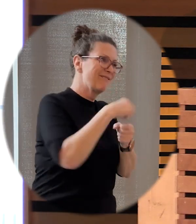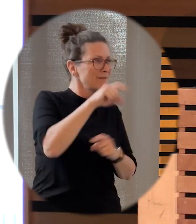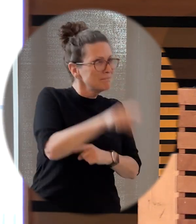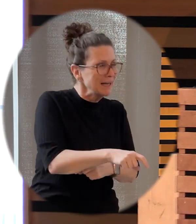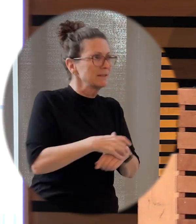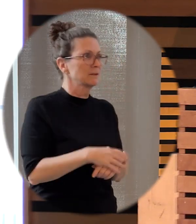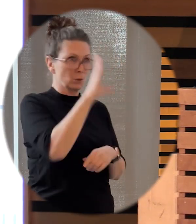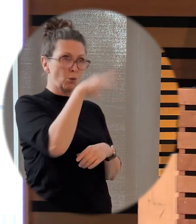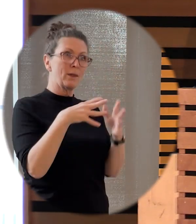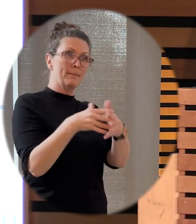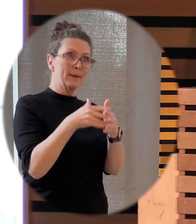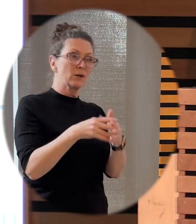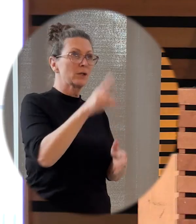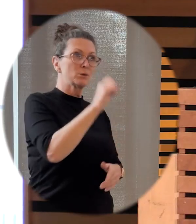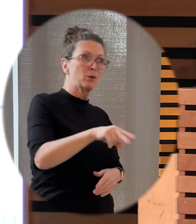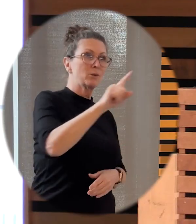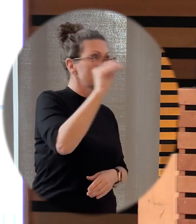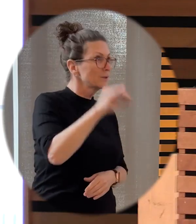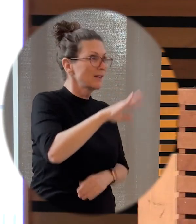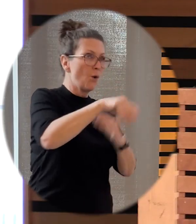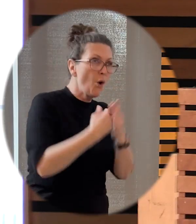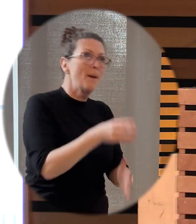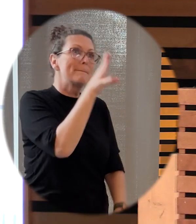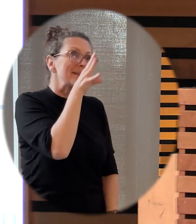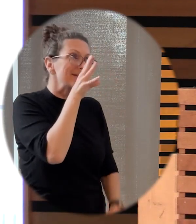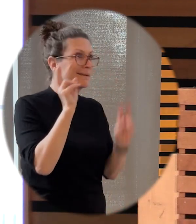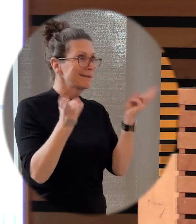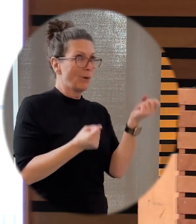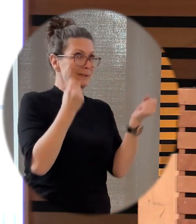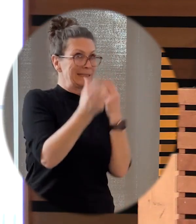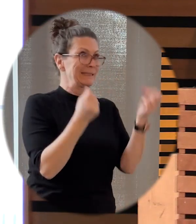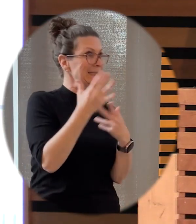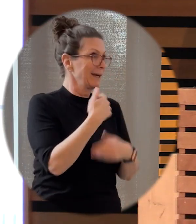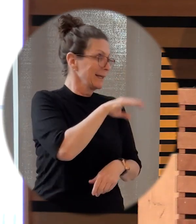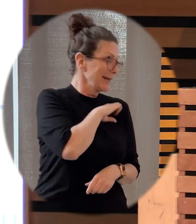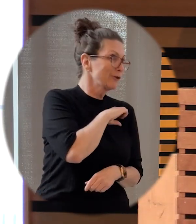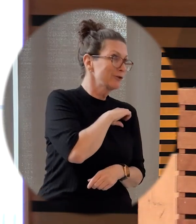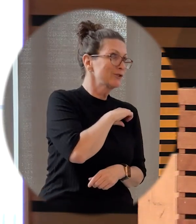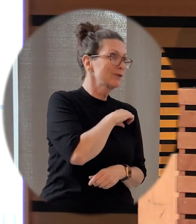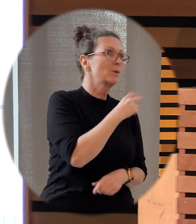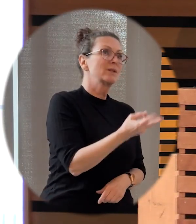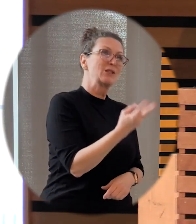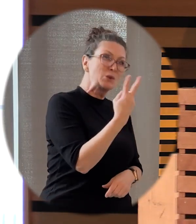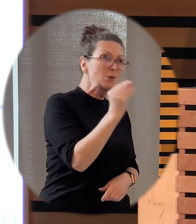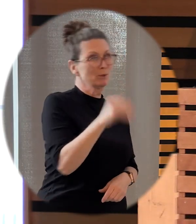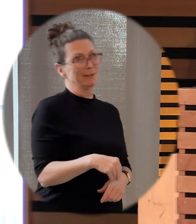only 2.1% of all speaking characters in the top 100 grossing films are disabled, and we have yet